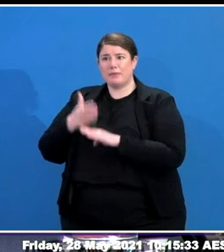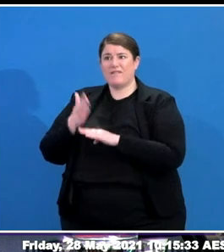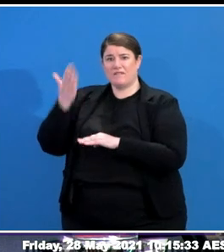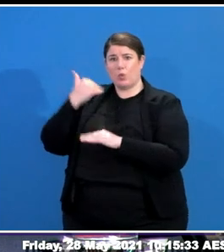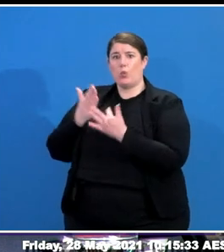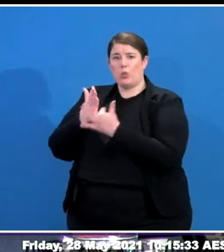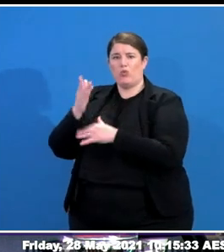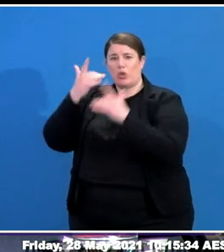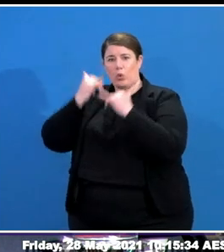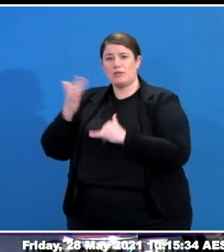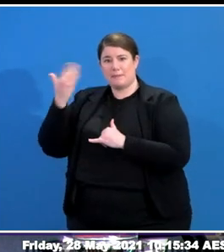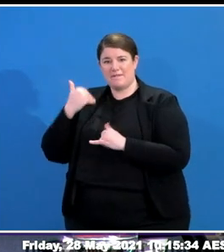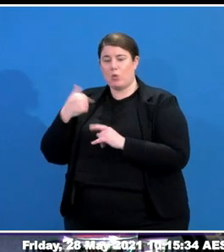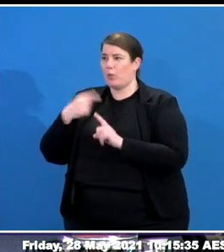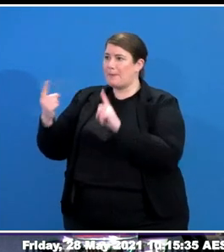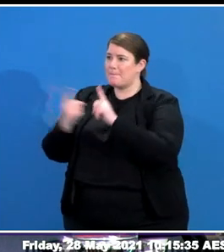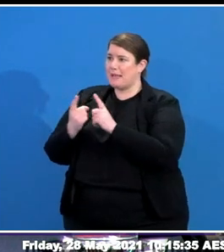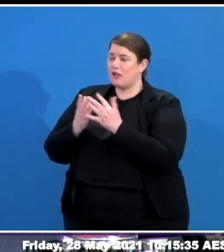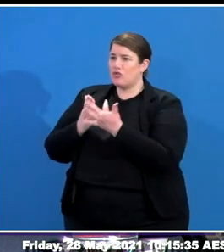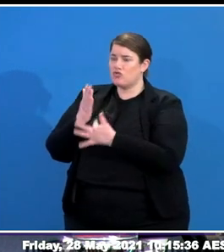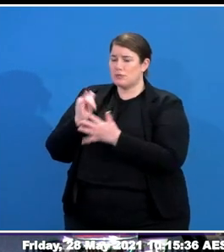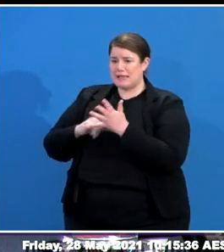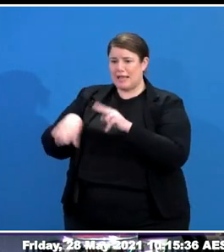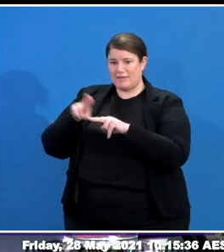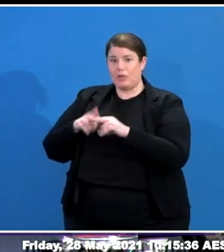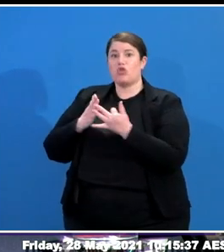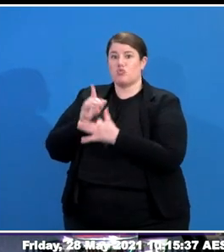and was introduced to Sunnyfield through WilliamsonBarwick.